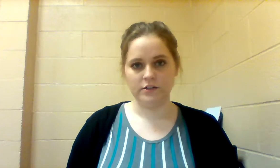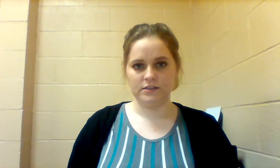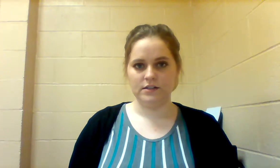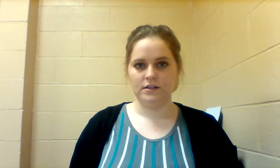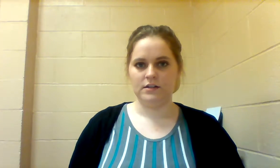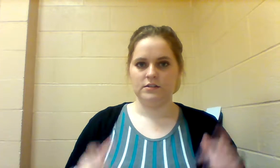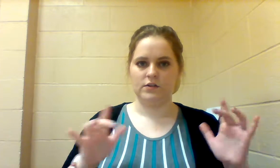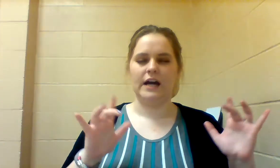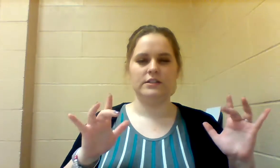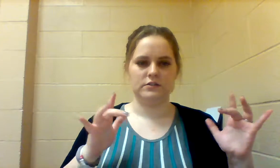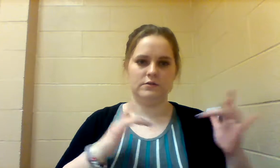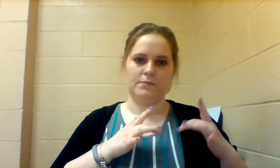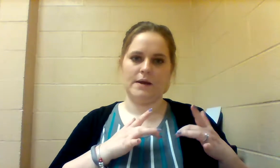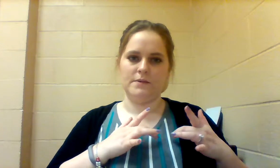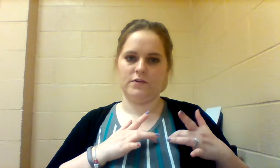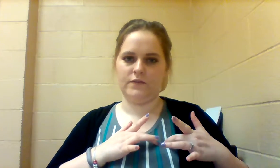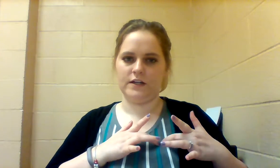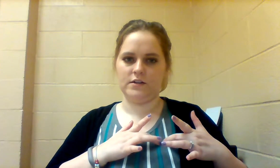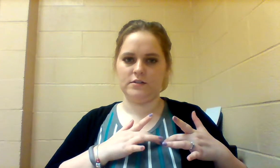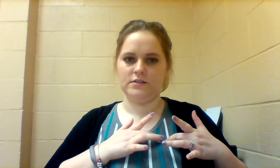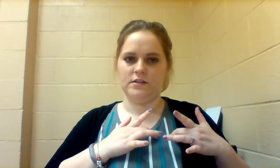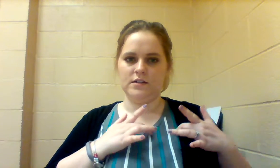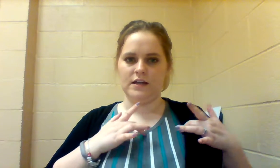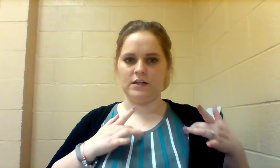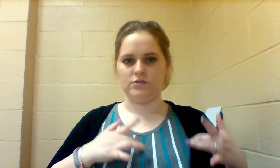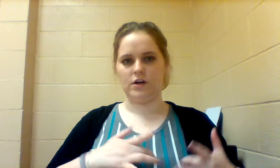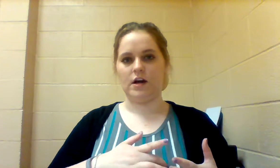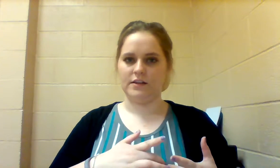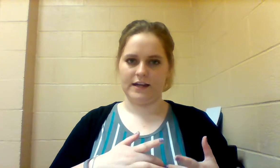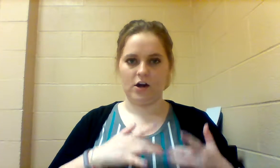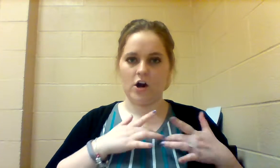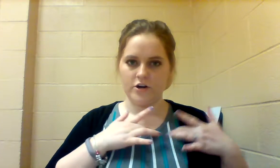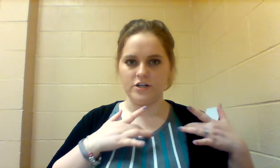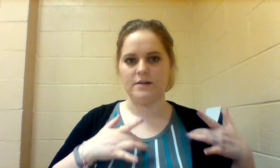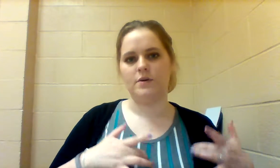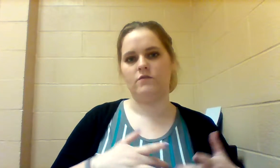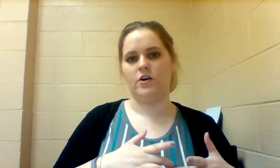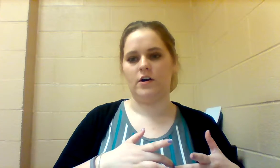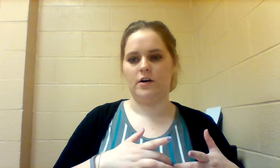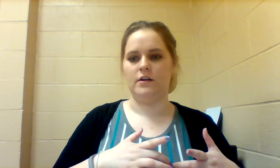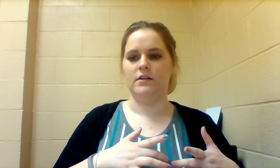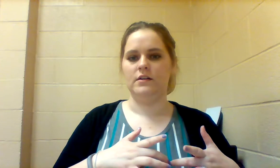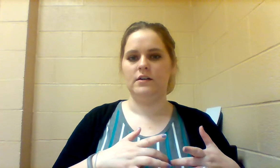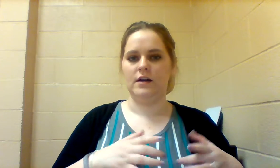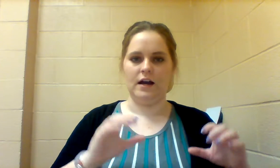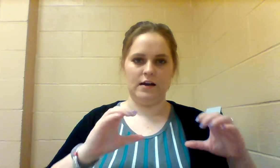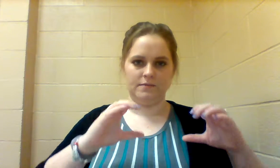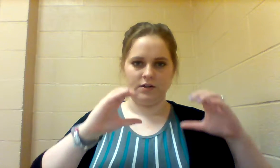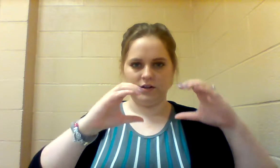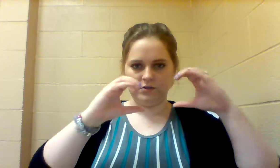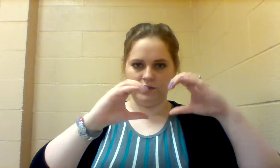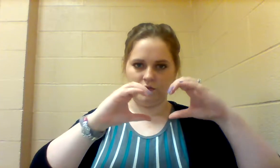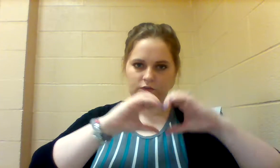HEART so I do it with my middle fingers and you draw a a heart shape over your heart you can also do your full